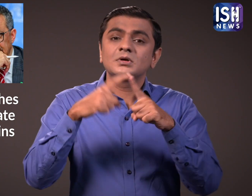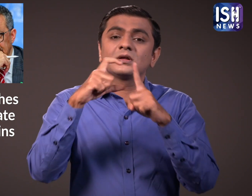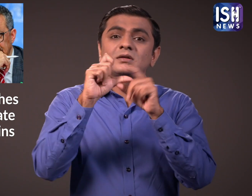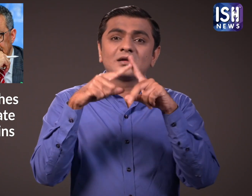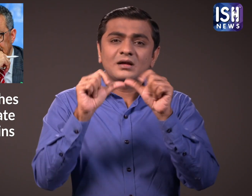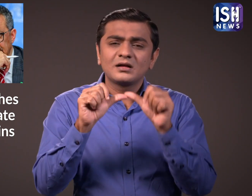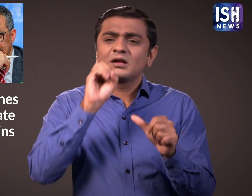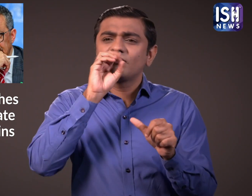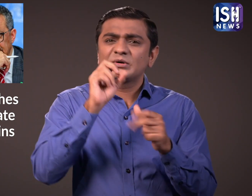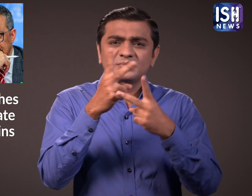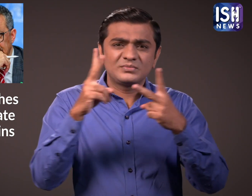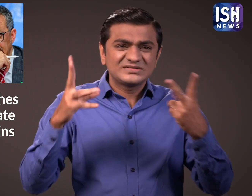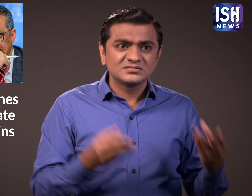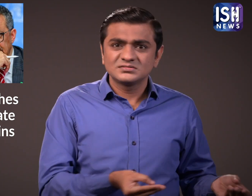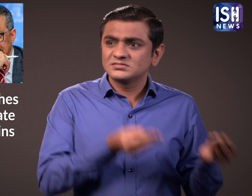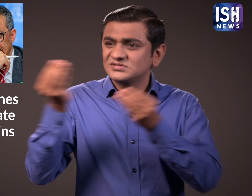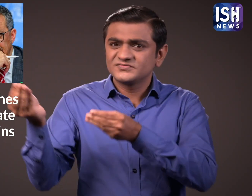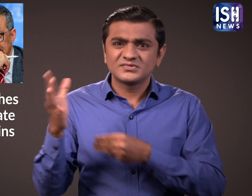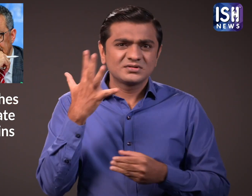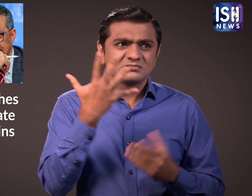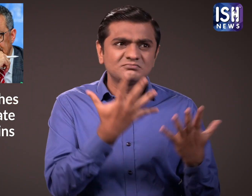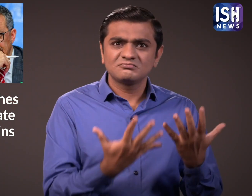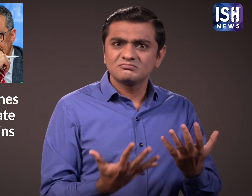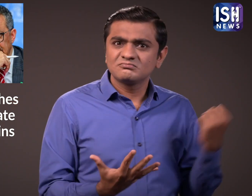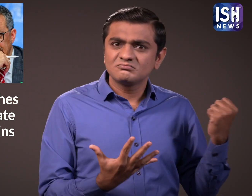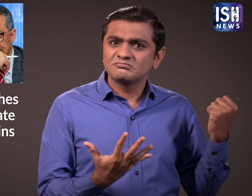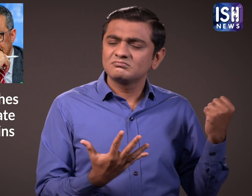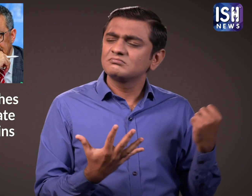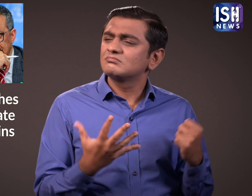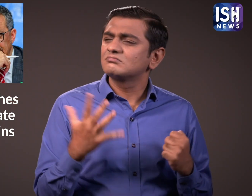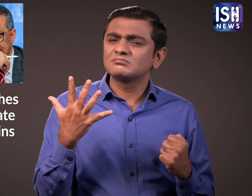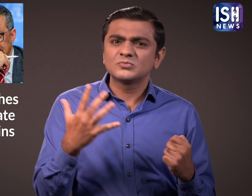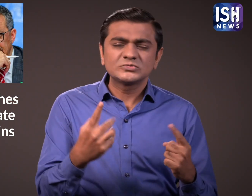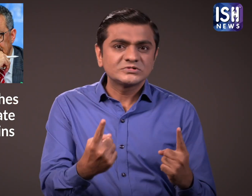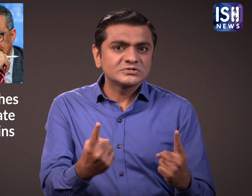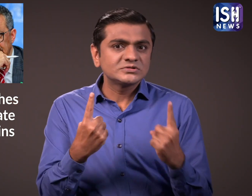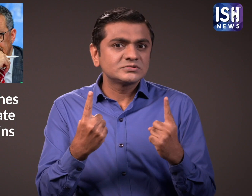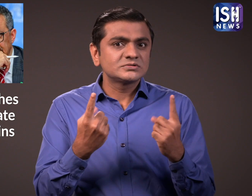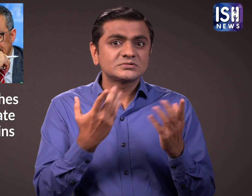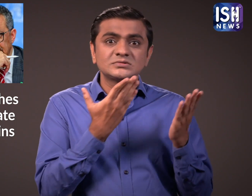They are also not giving the team access to data available with them.